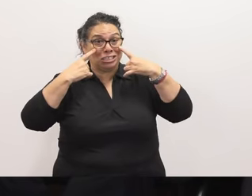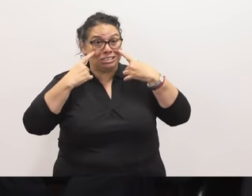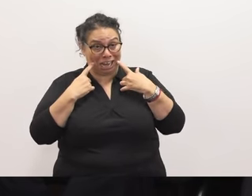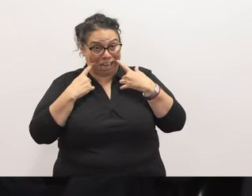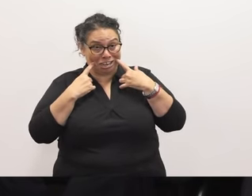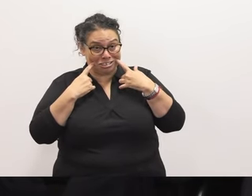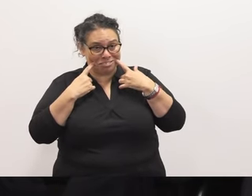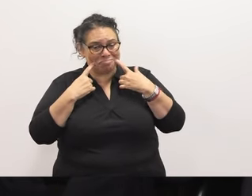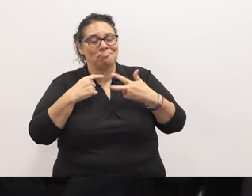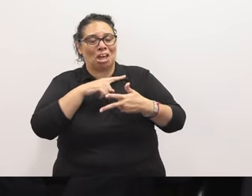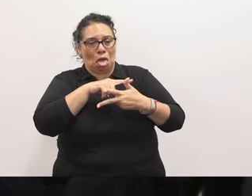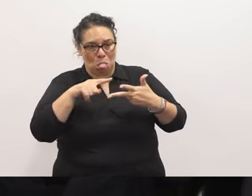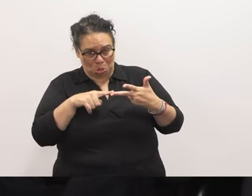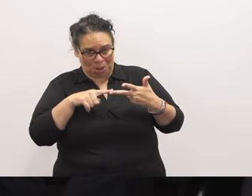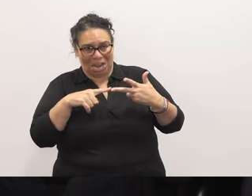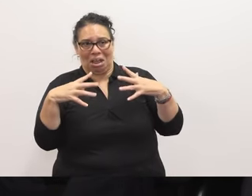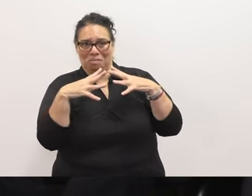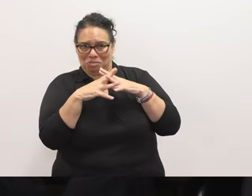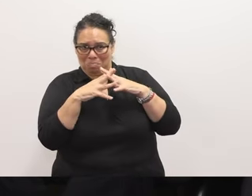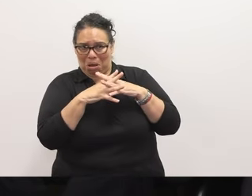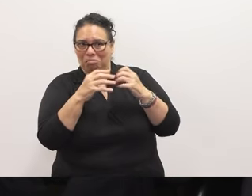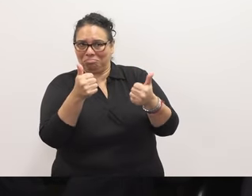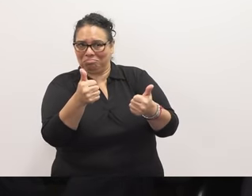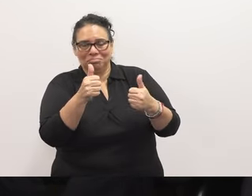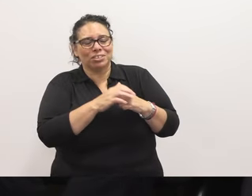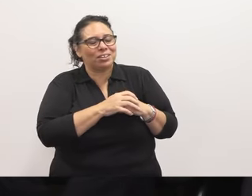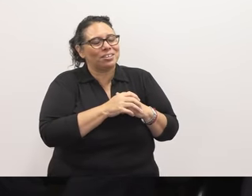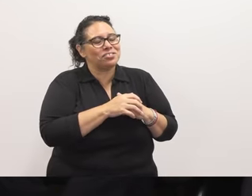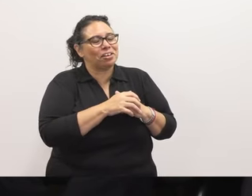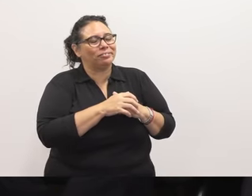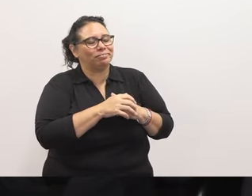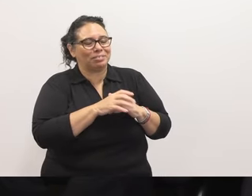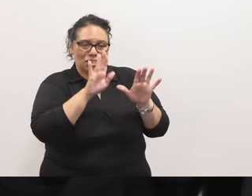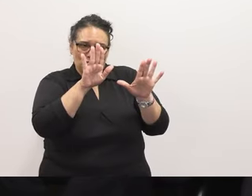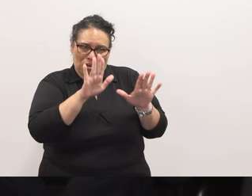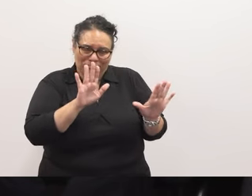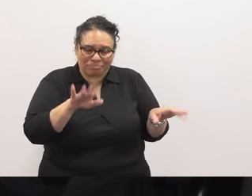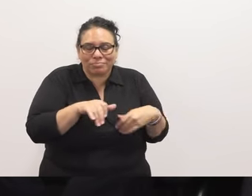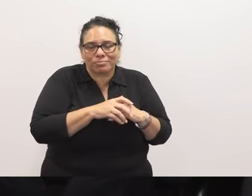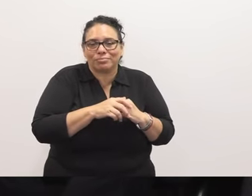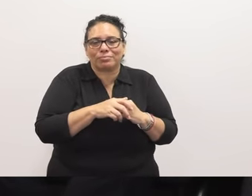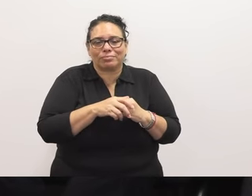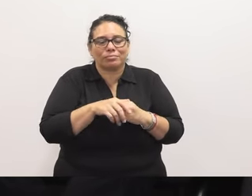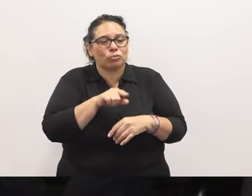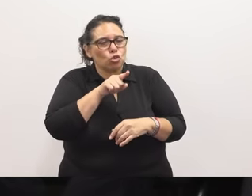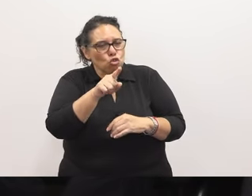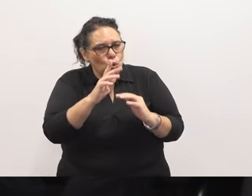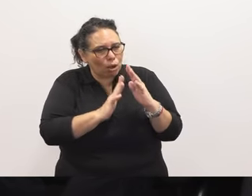And so it's a great way to do so. And then when you were building on the football piece,